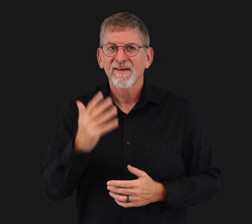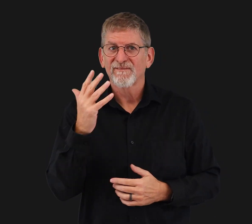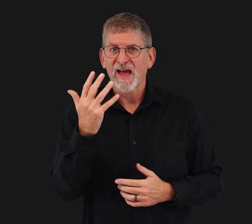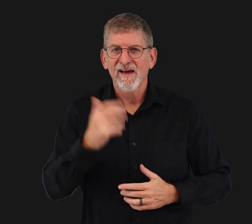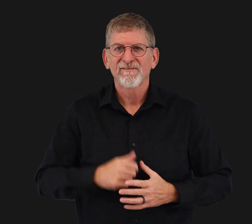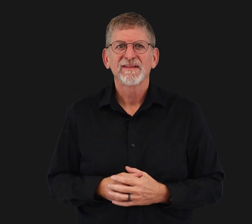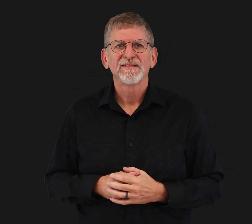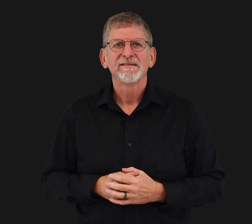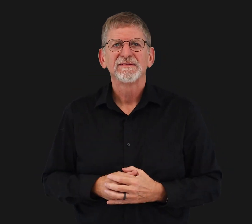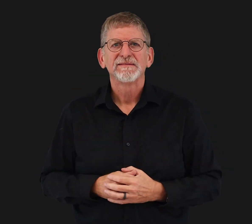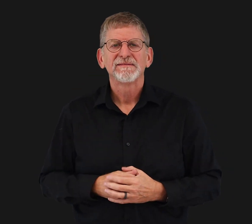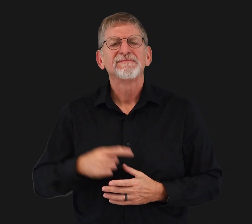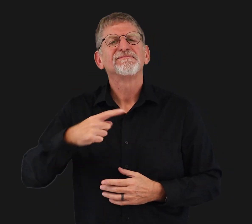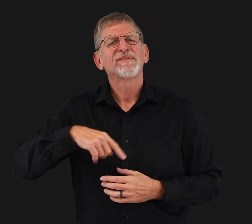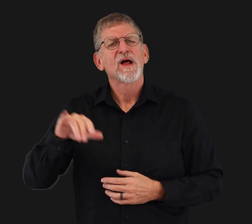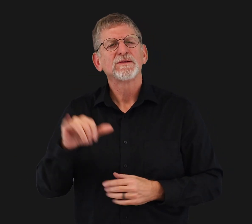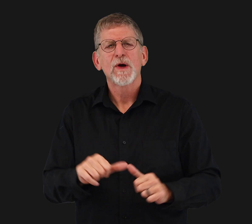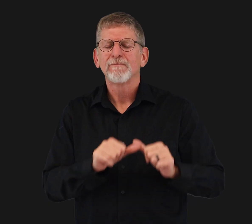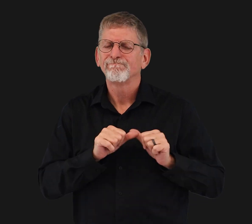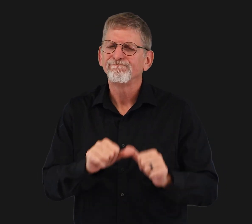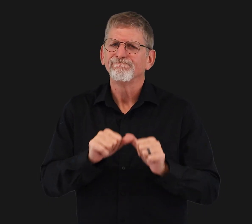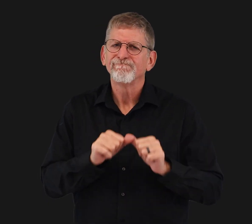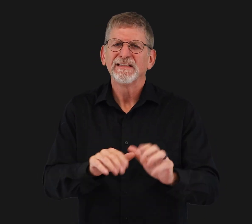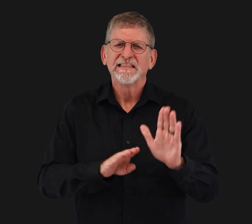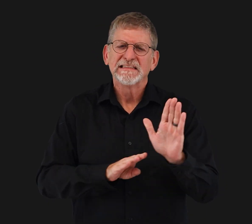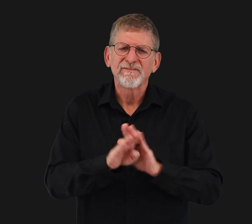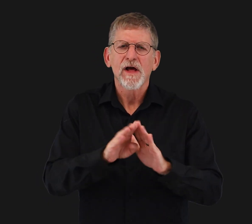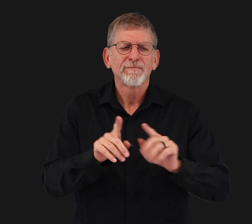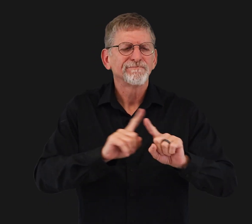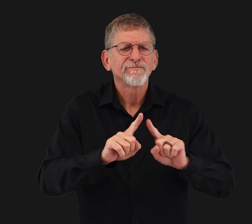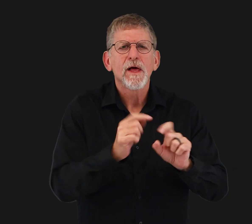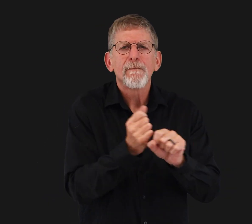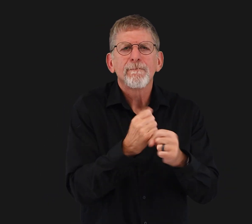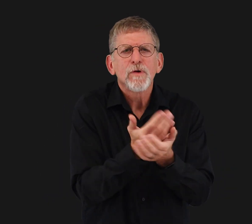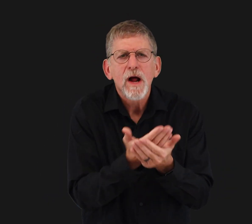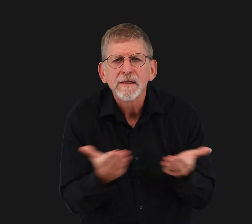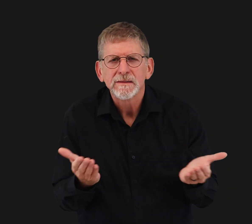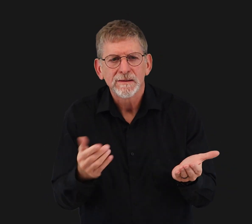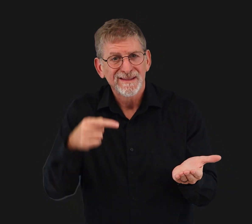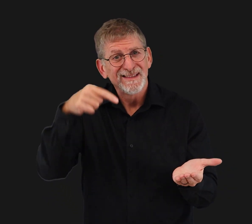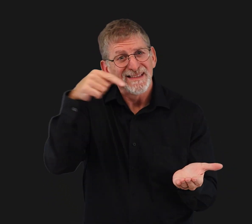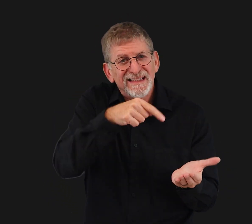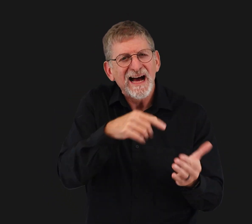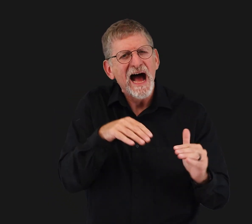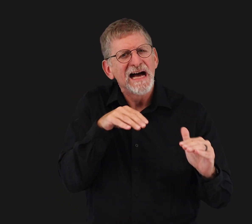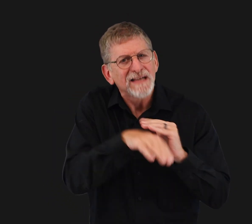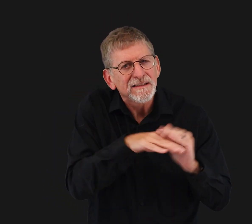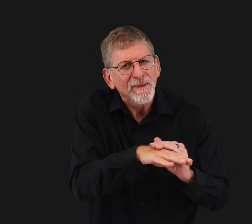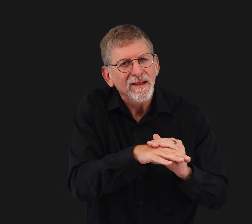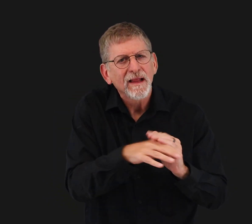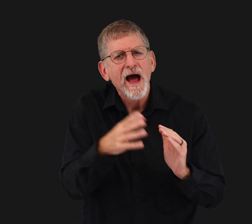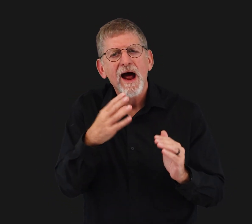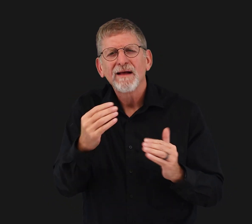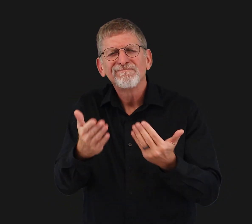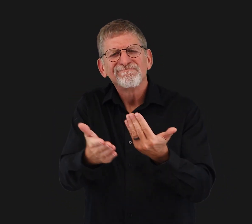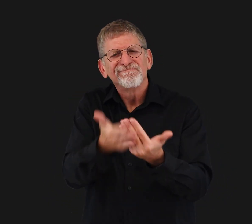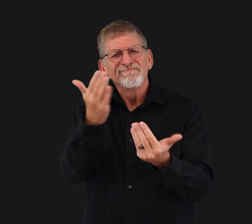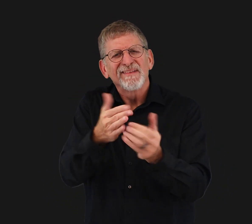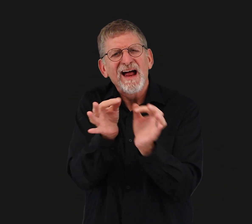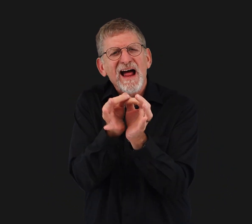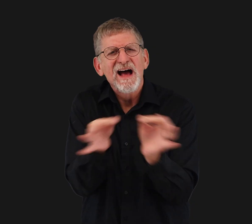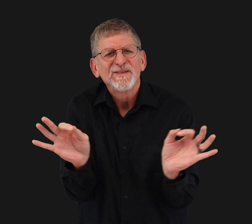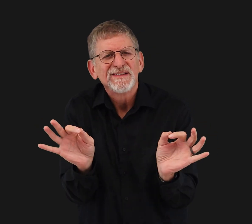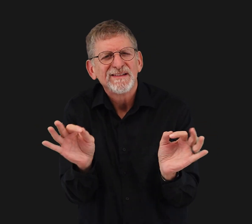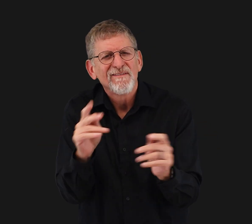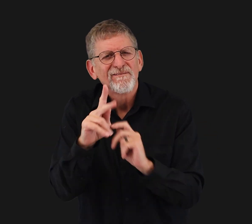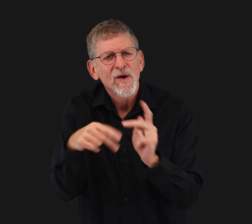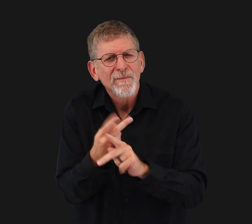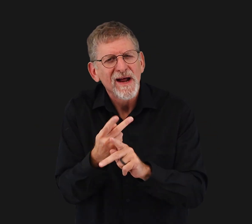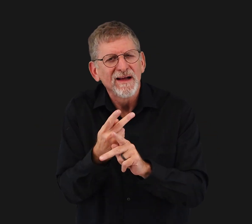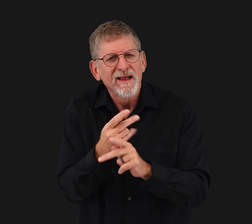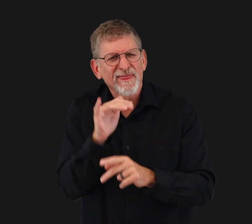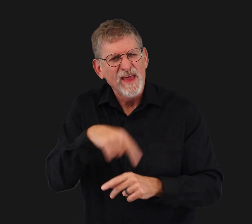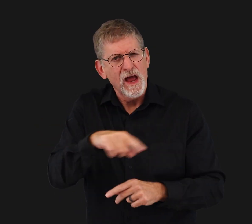• We have also continued to develop products in accessible and plain language formats